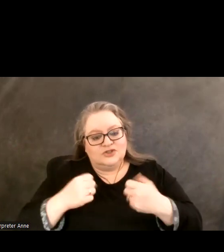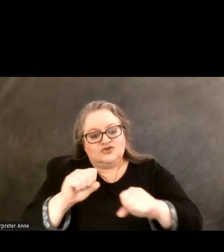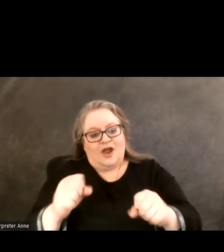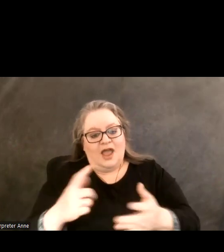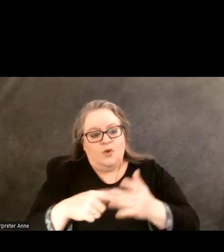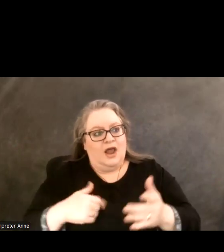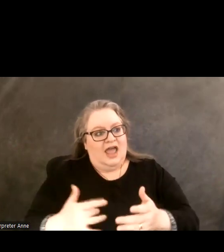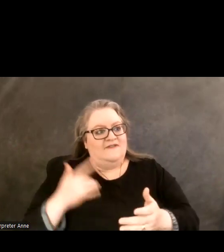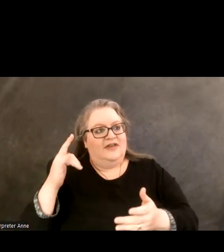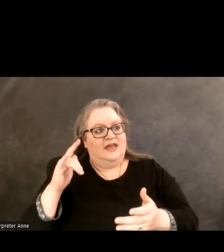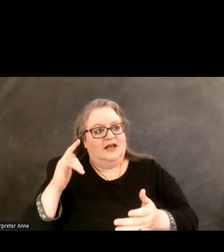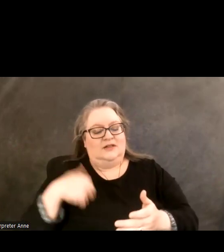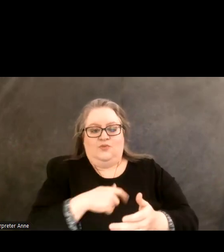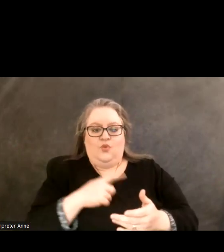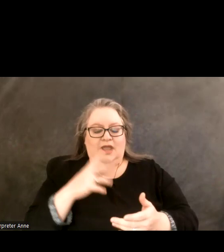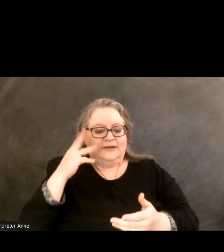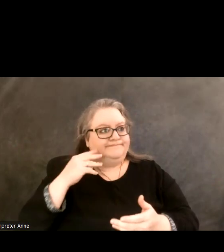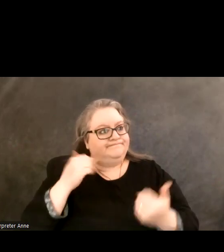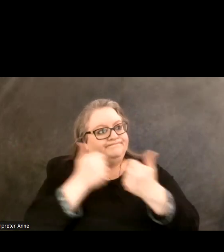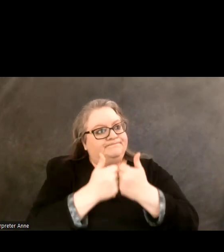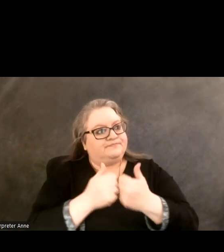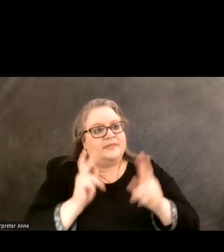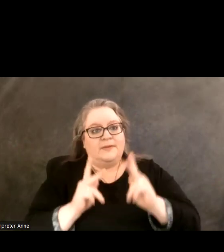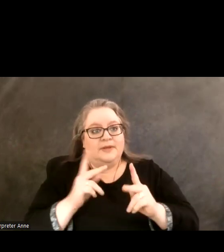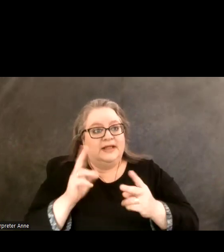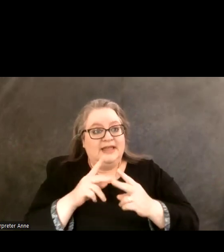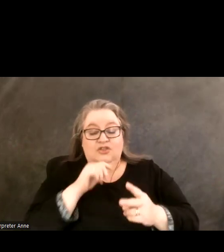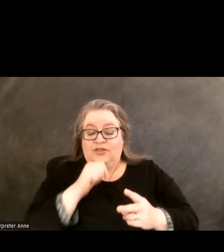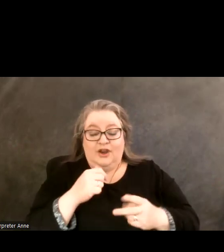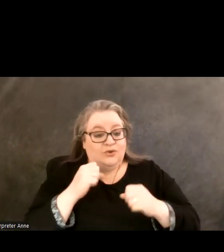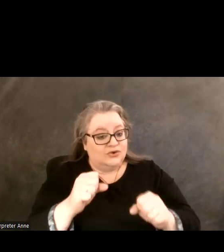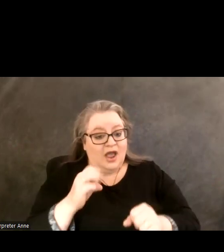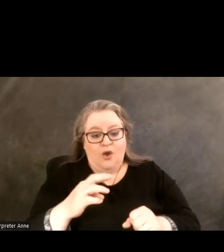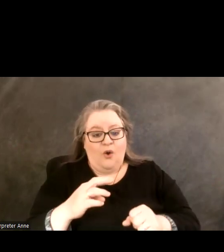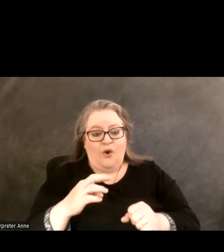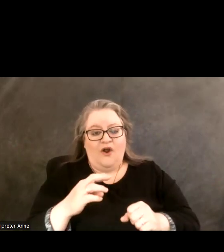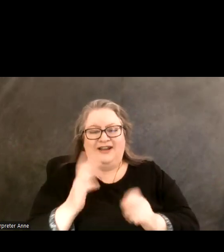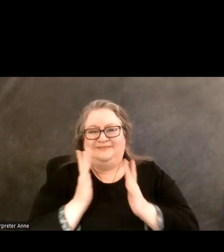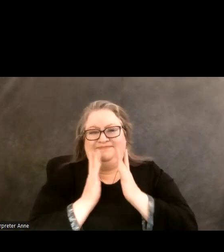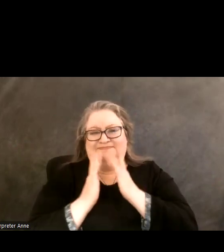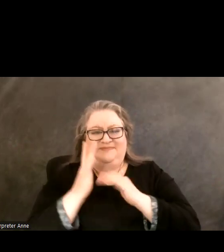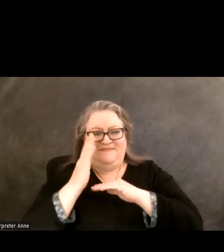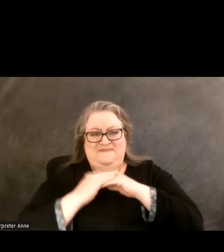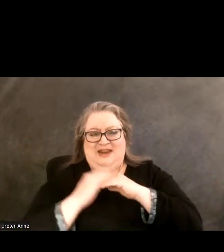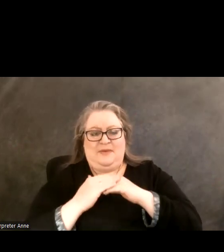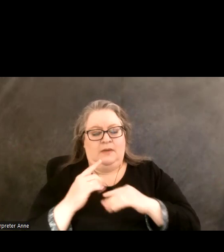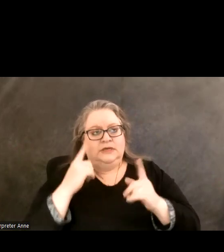like we run into is people either not trying, or trying a bare minimum, deciding the bare minimum is too hard and going